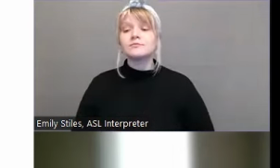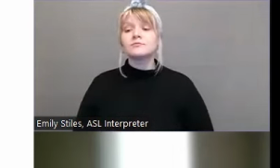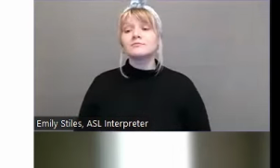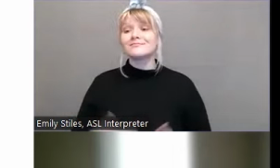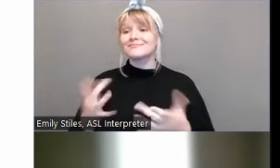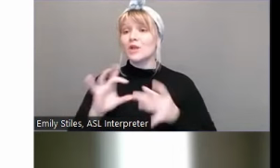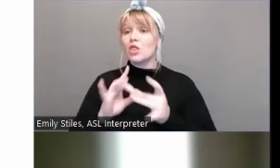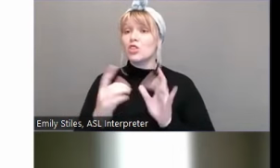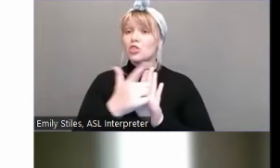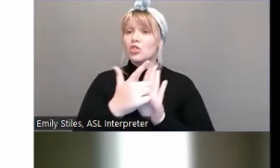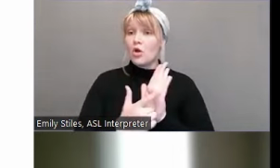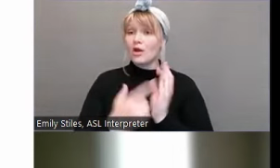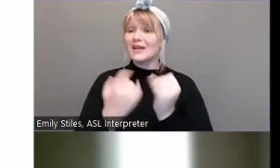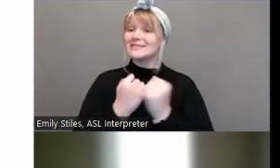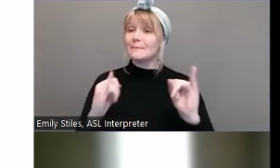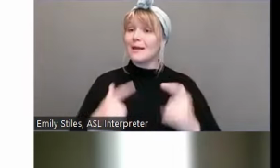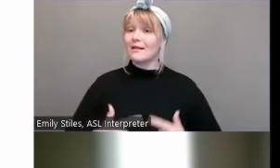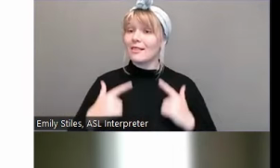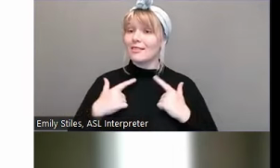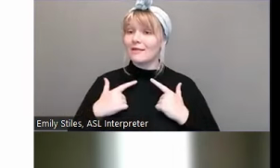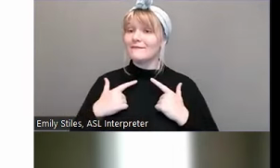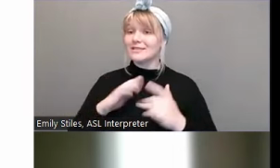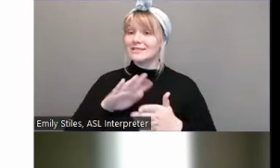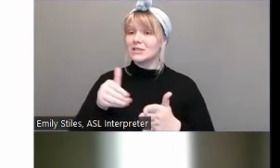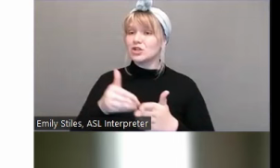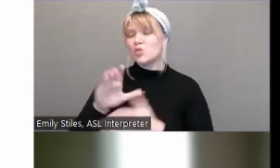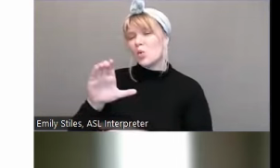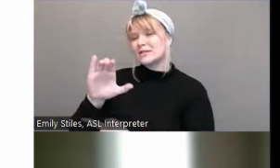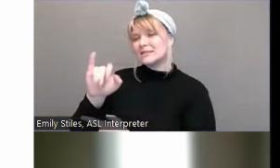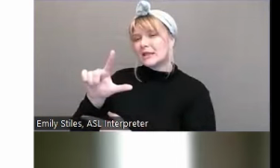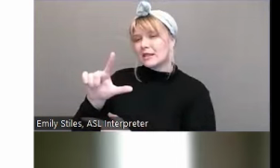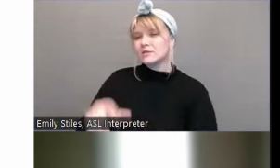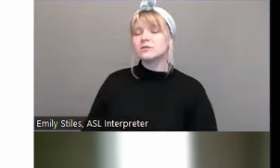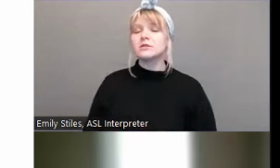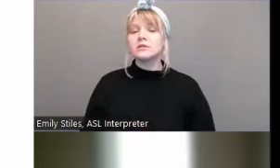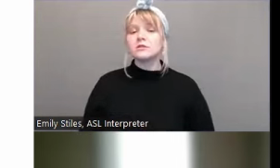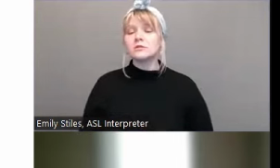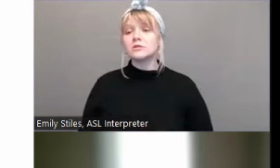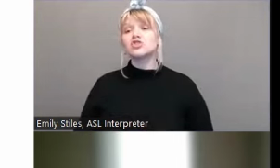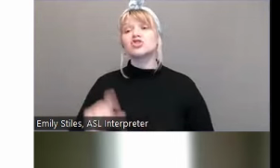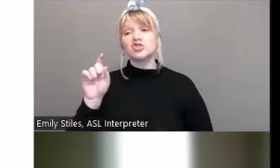By law, Independent Living Centers or CILs aren’t supposed to have residential housing.